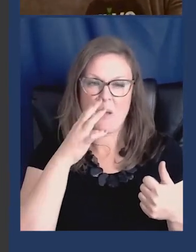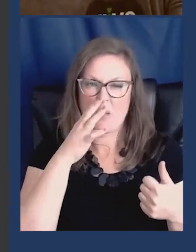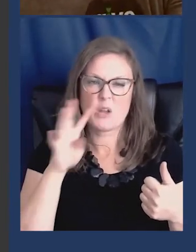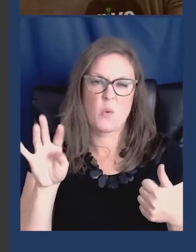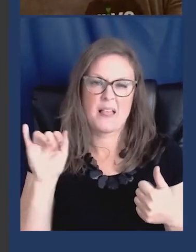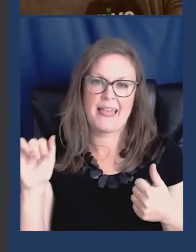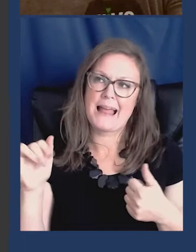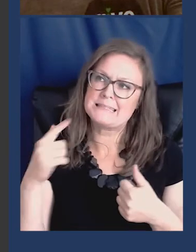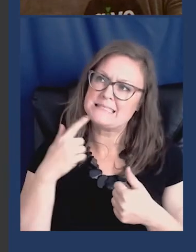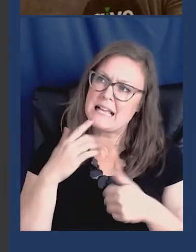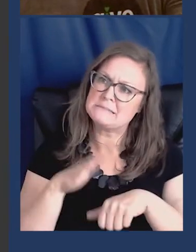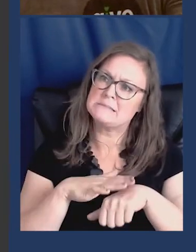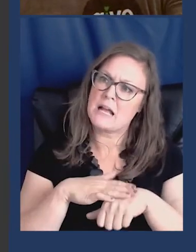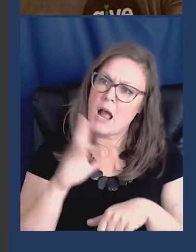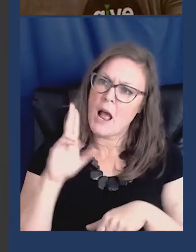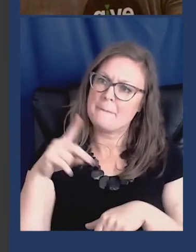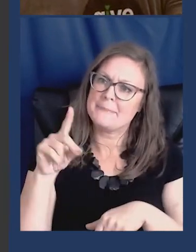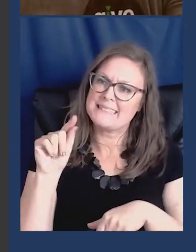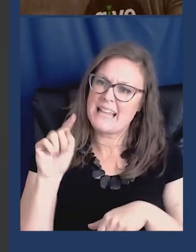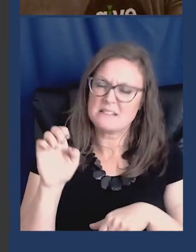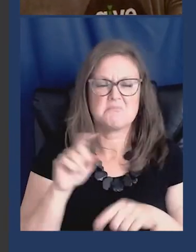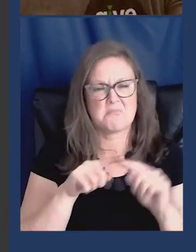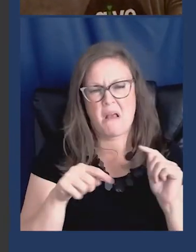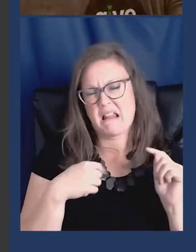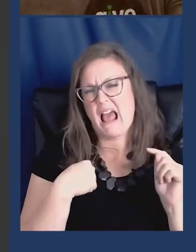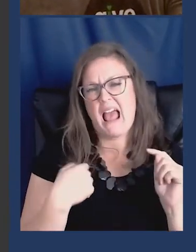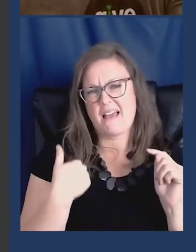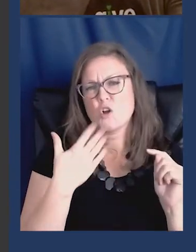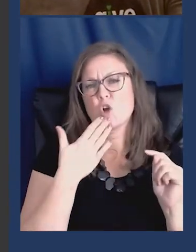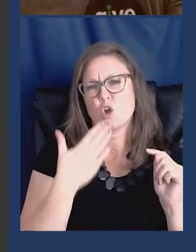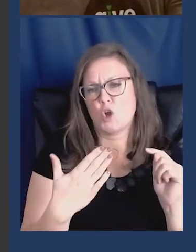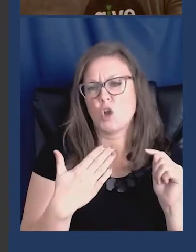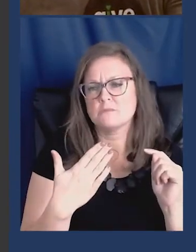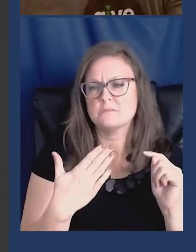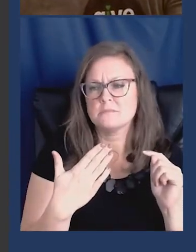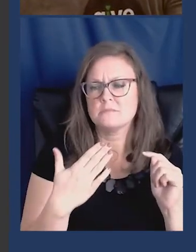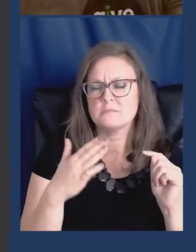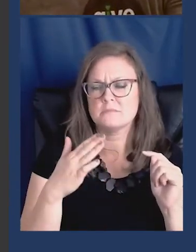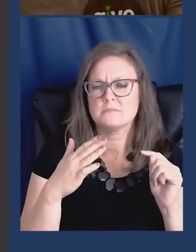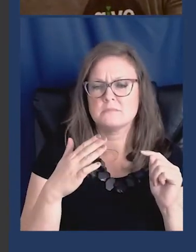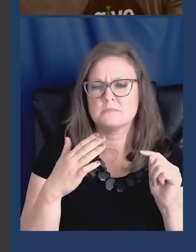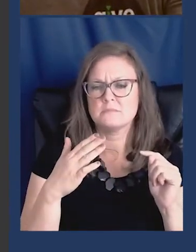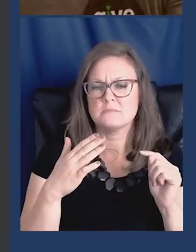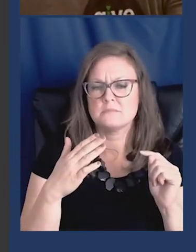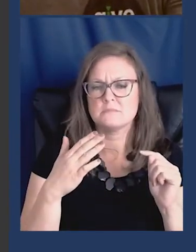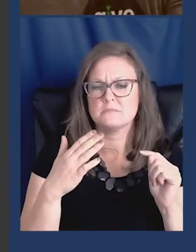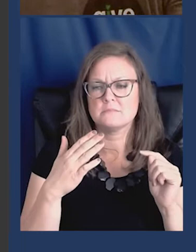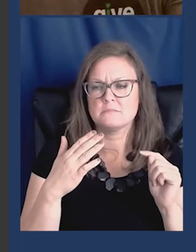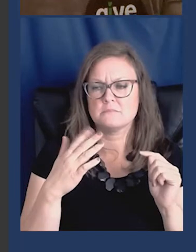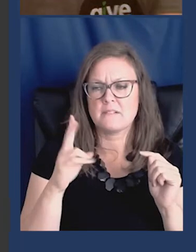I'm on a good enough version. I'm pretty sure. So without further ado, let's run the game.